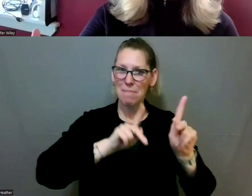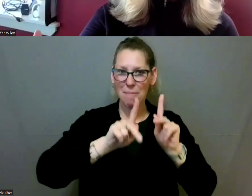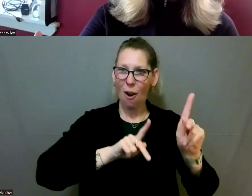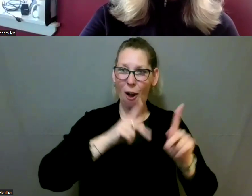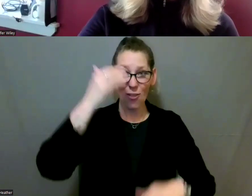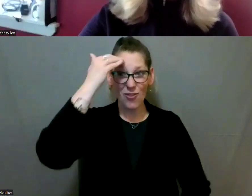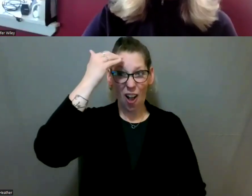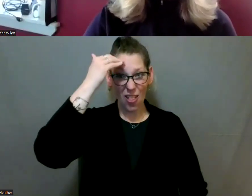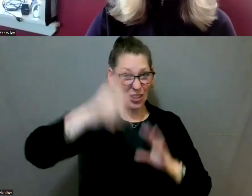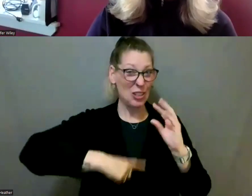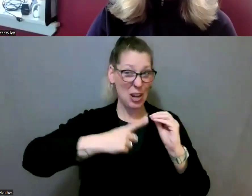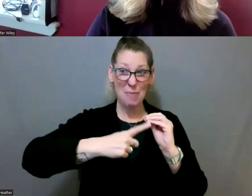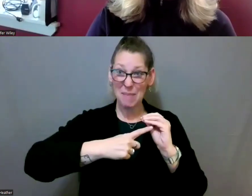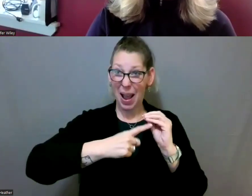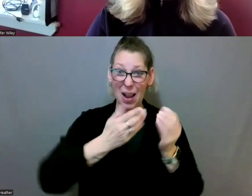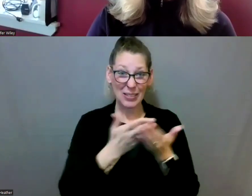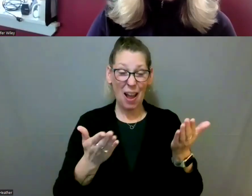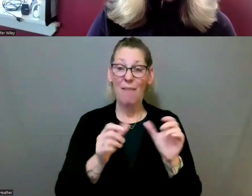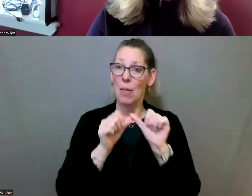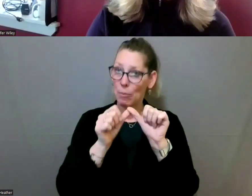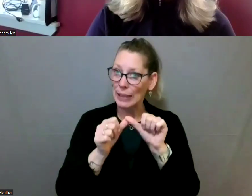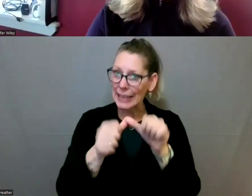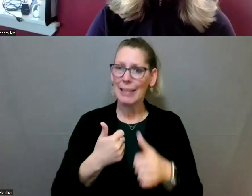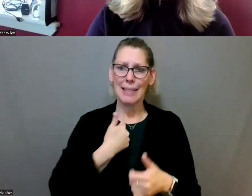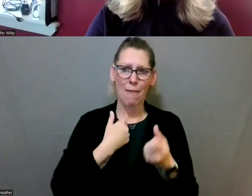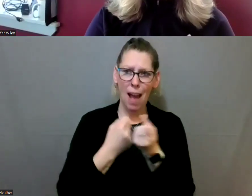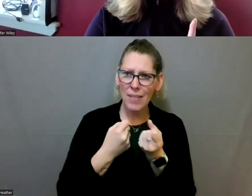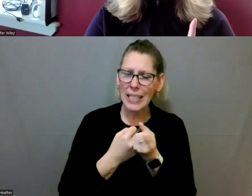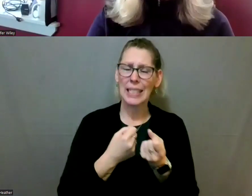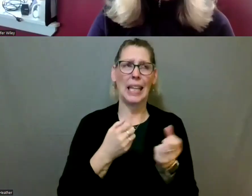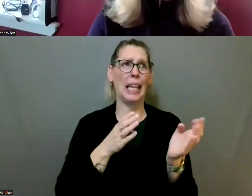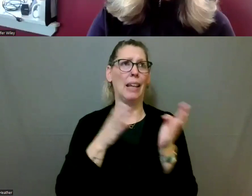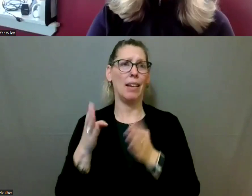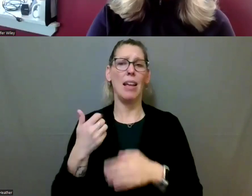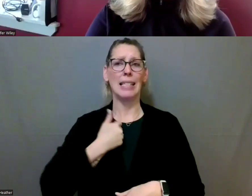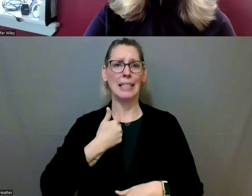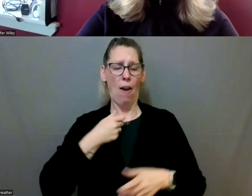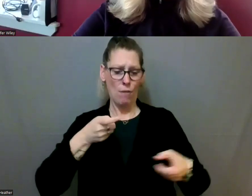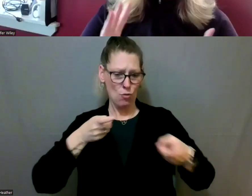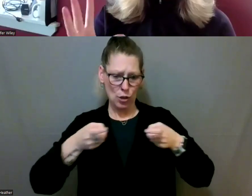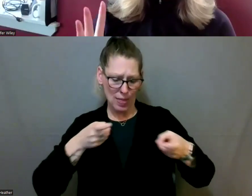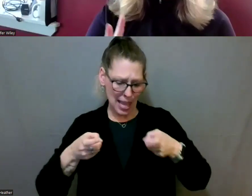about that stuff the persistence the self- advocacy the um self-regulation